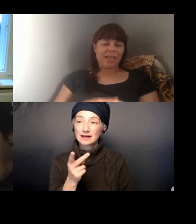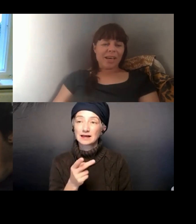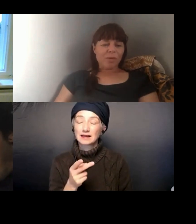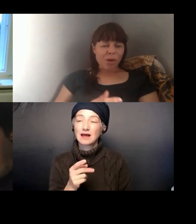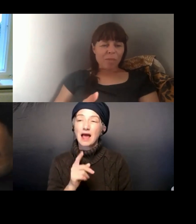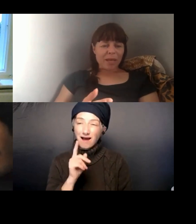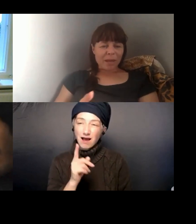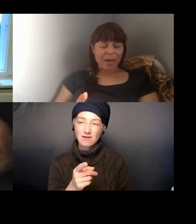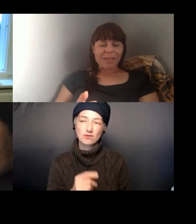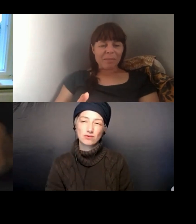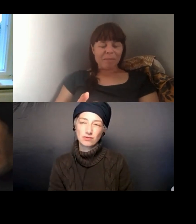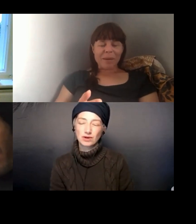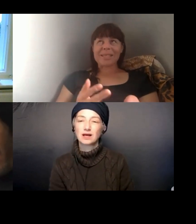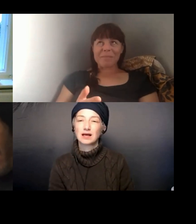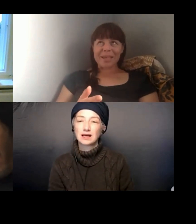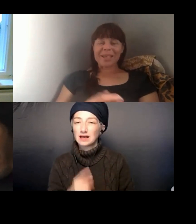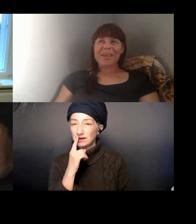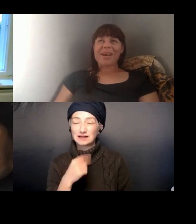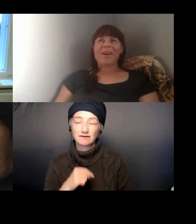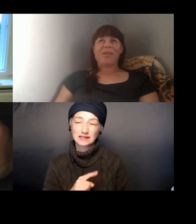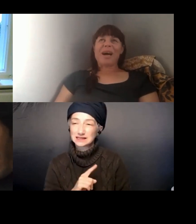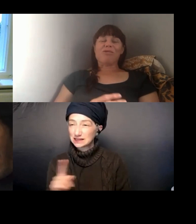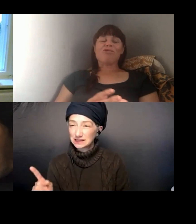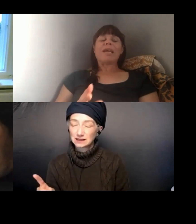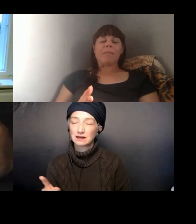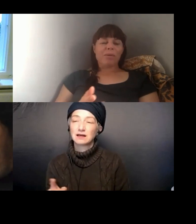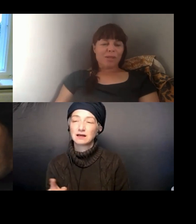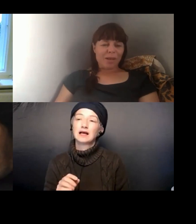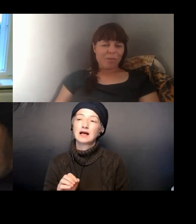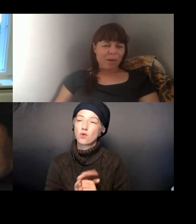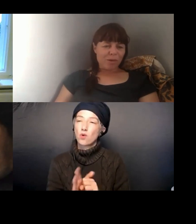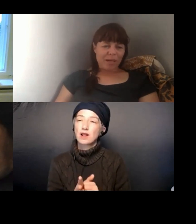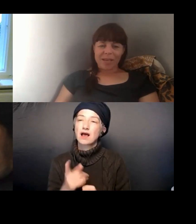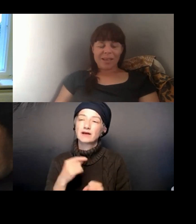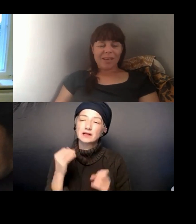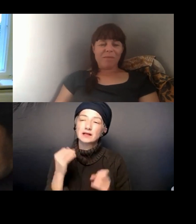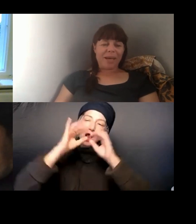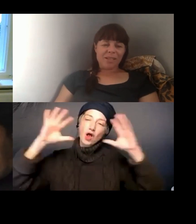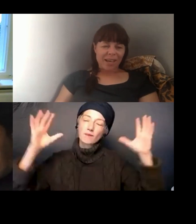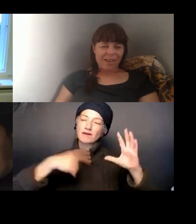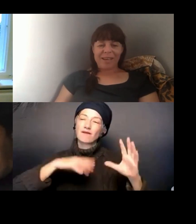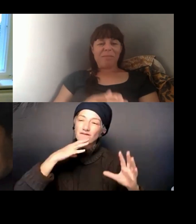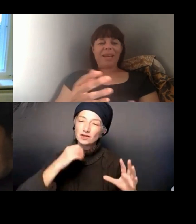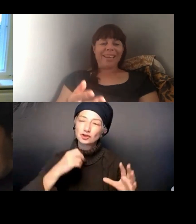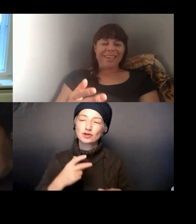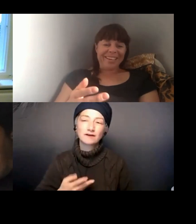And had we not been in a pandemic, our dream was that we would be in bed together in Berlin